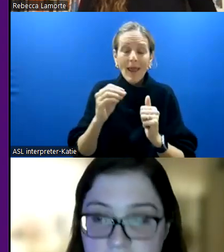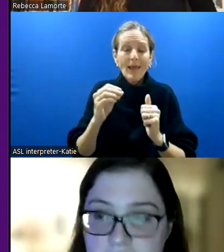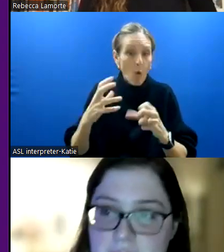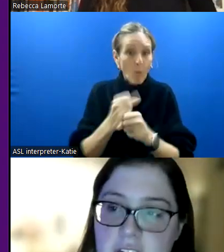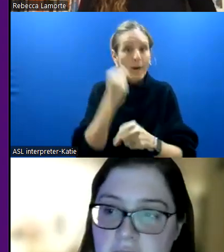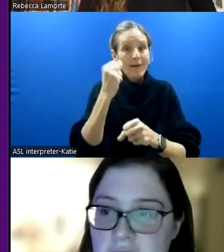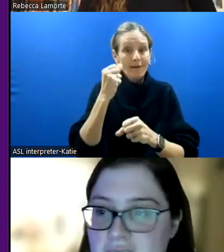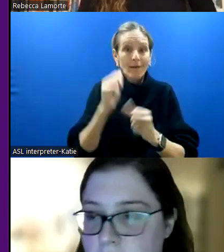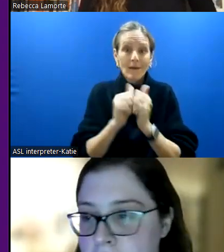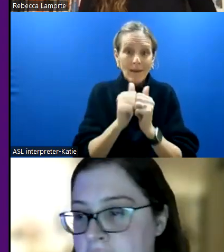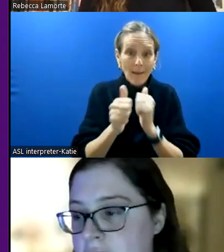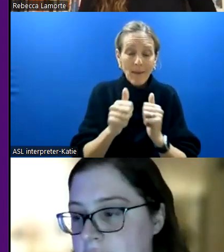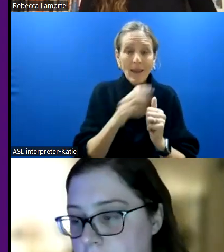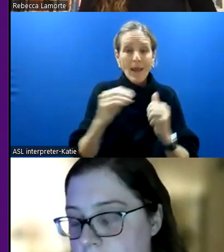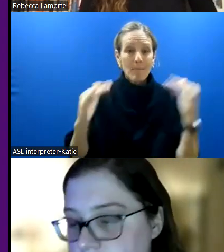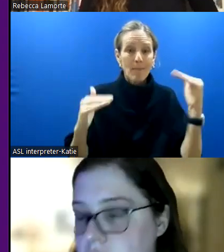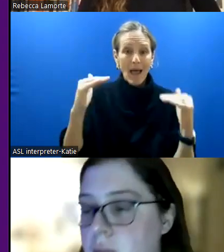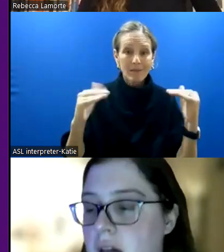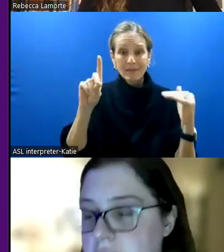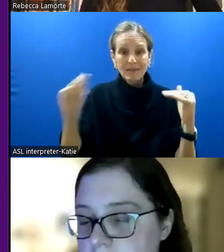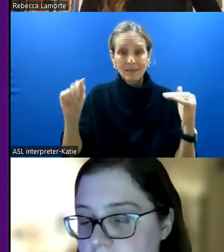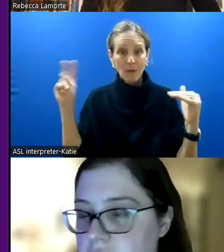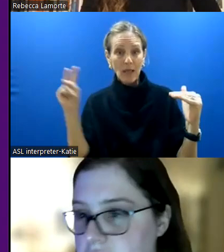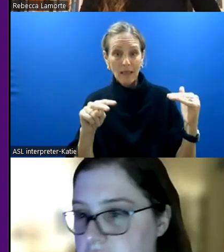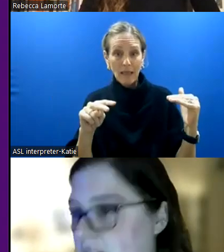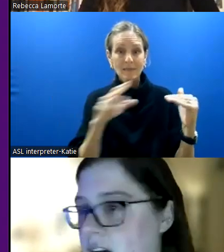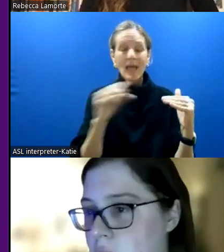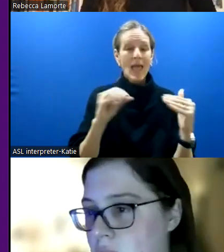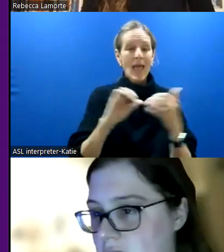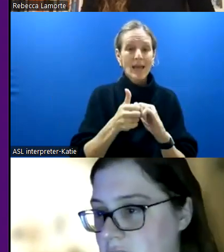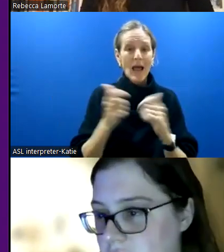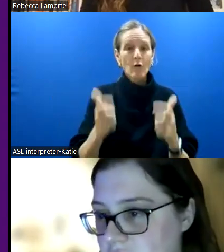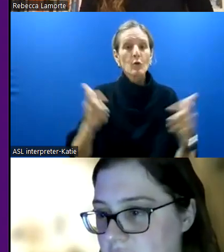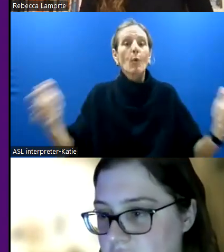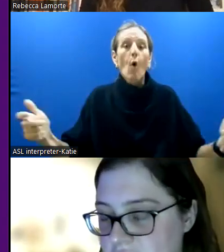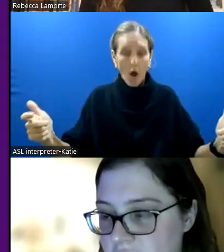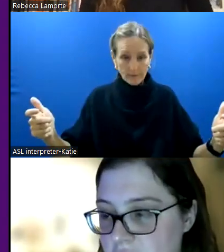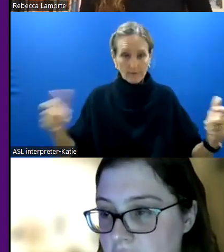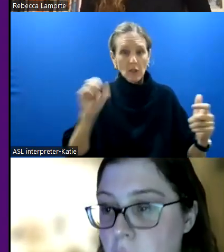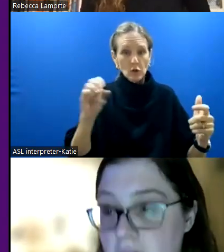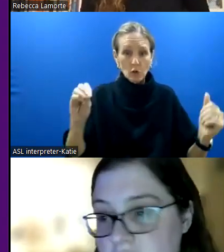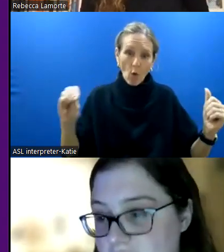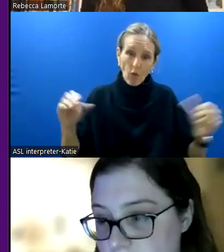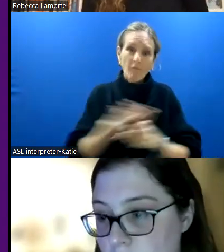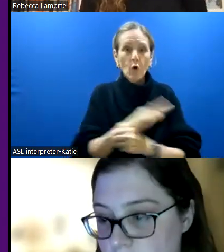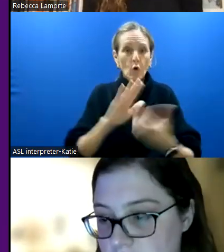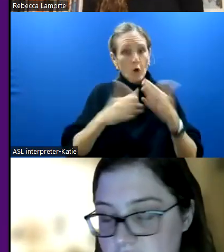that disability lens with, you know, how do you broaden it so that the entire community understands why this is important.